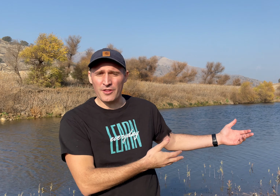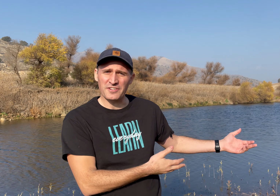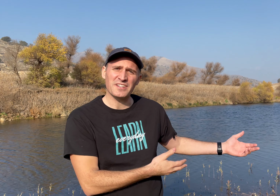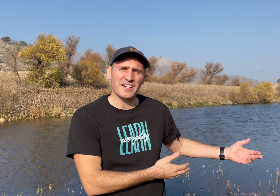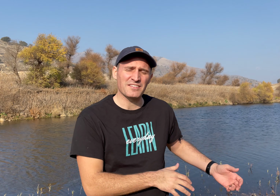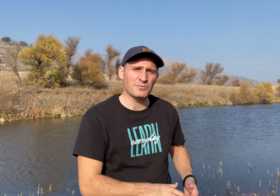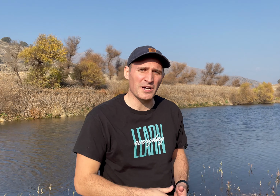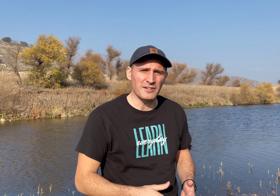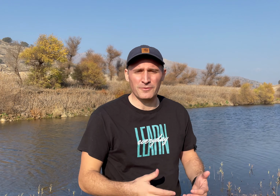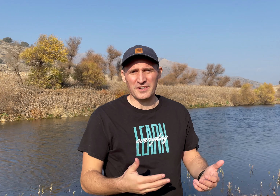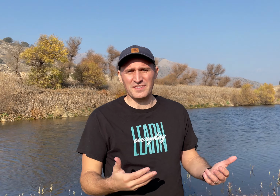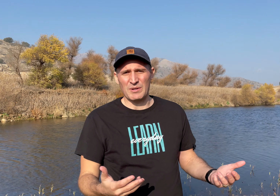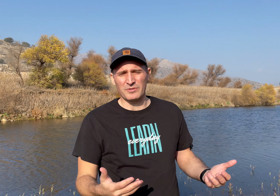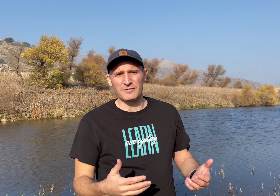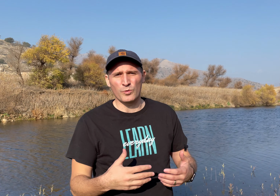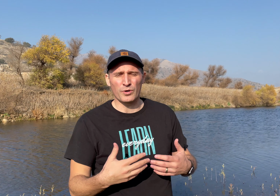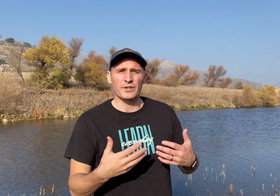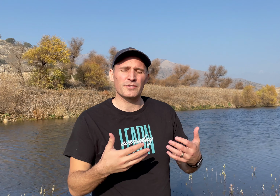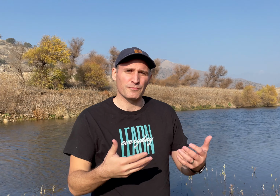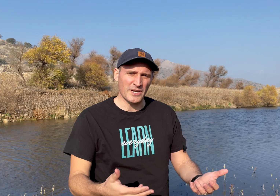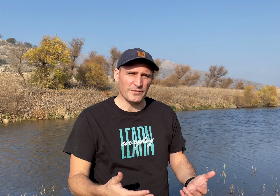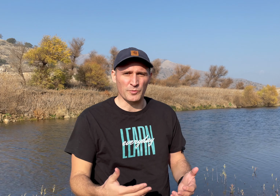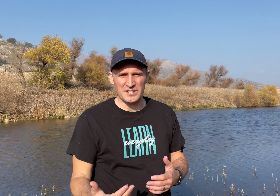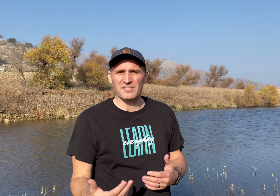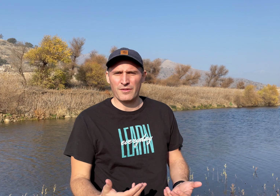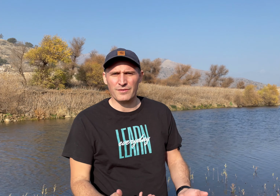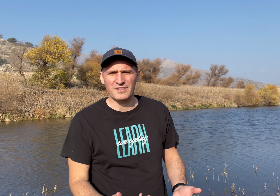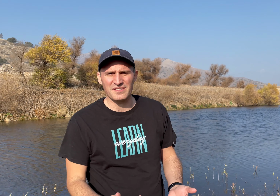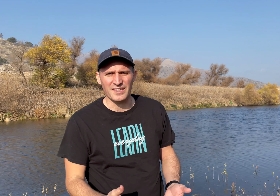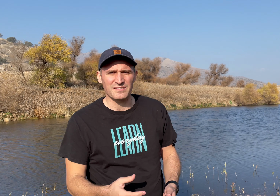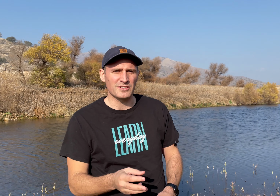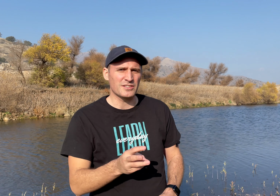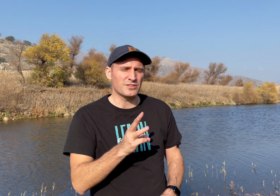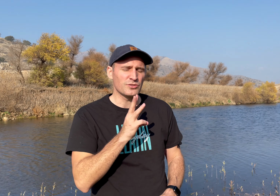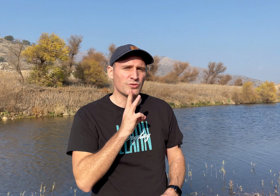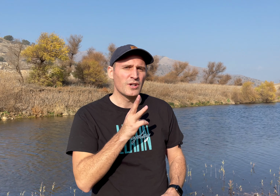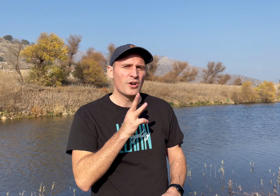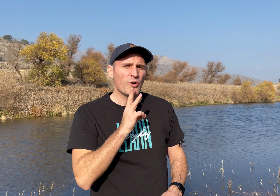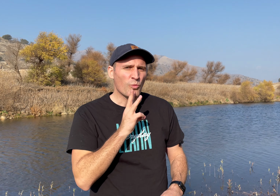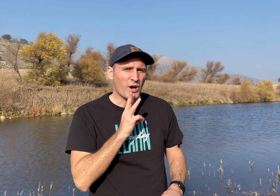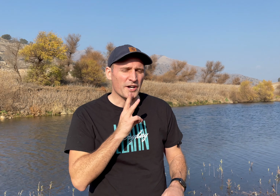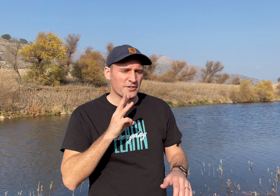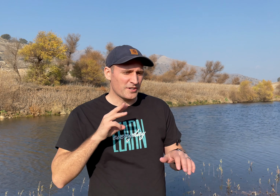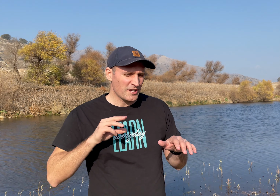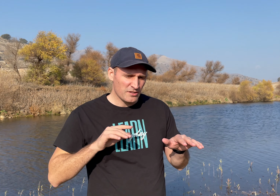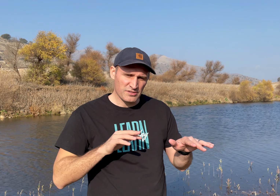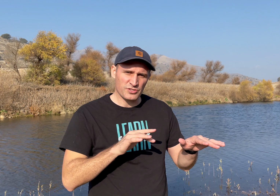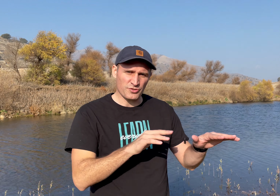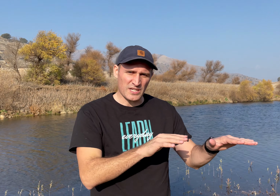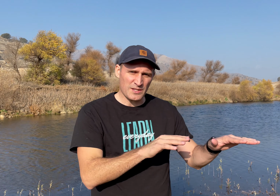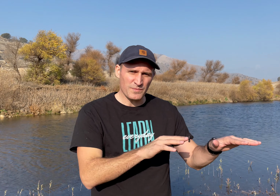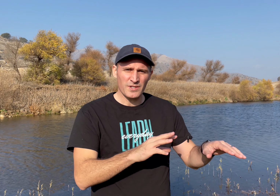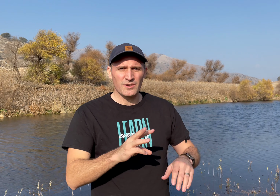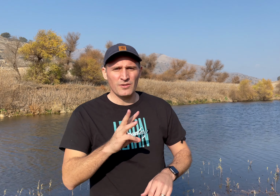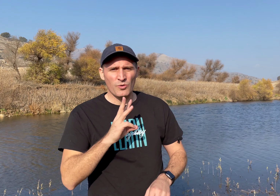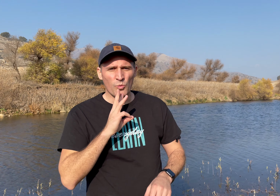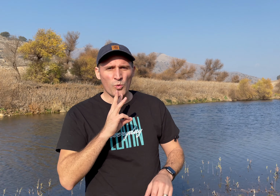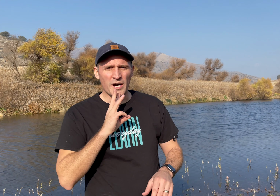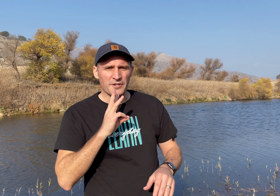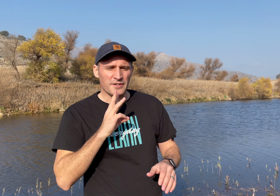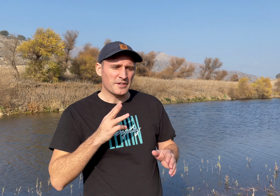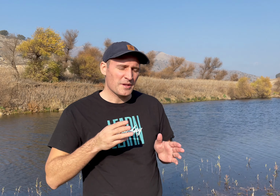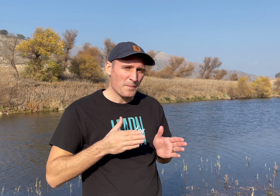signs as well for example for river which is our third sign, so you could do water stream, water